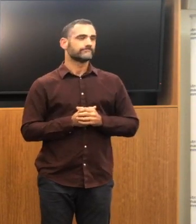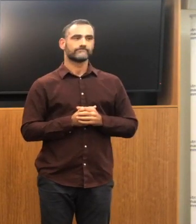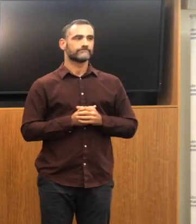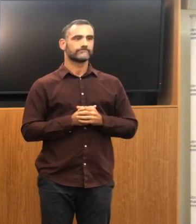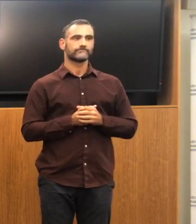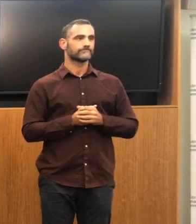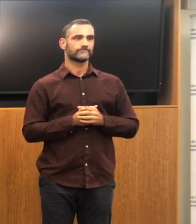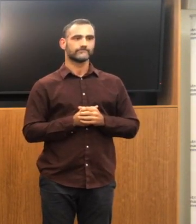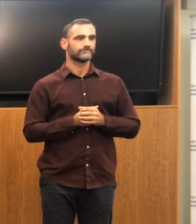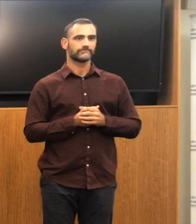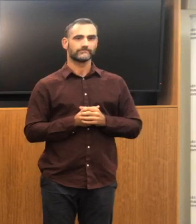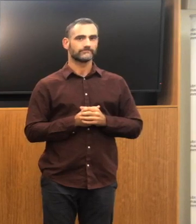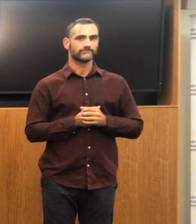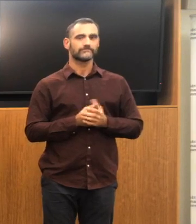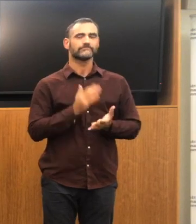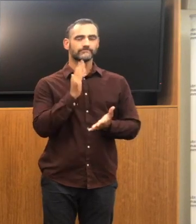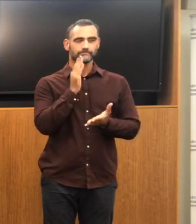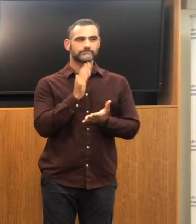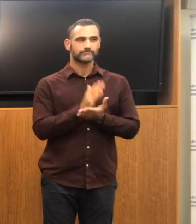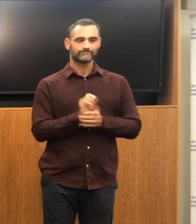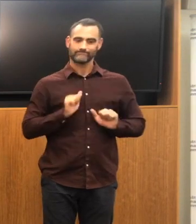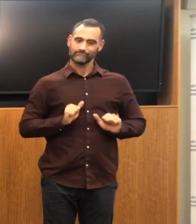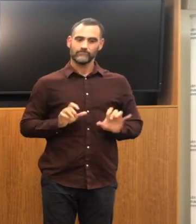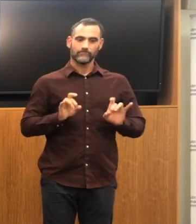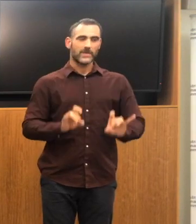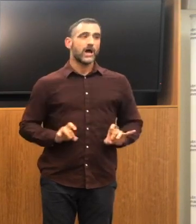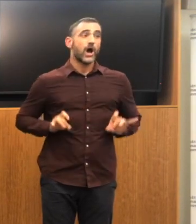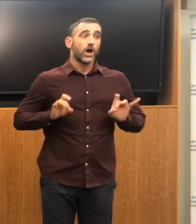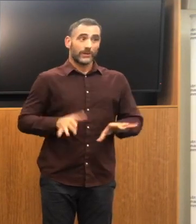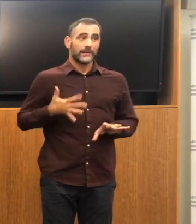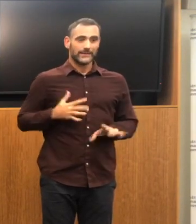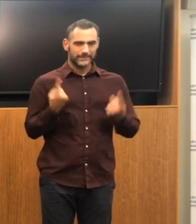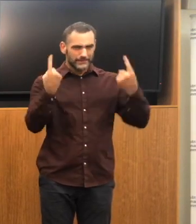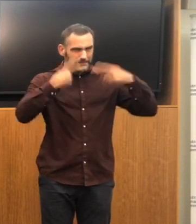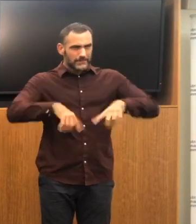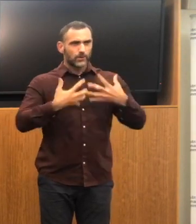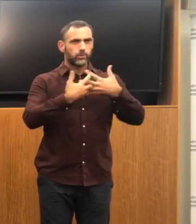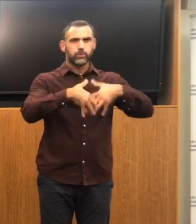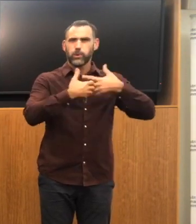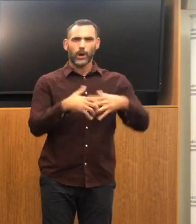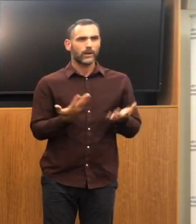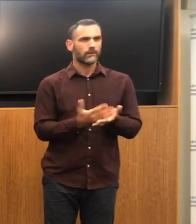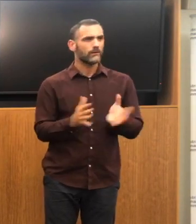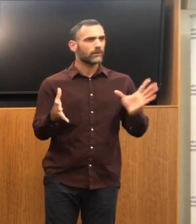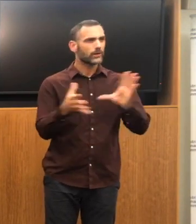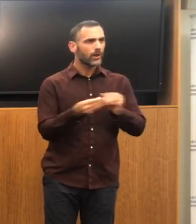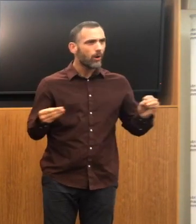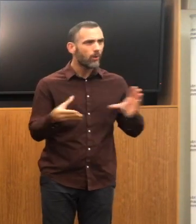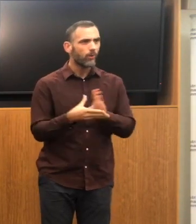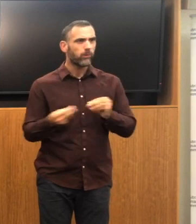Australia can address, or should address as Nujeen said, people on the islands need to come back.